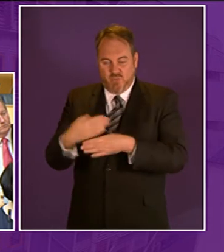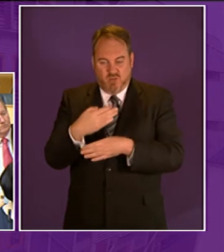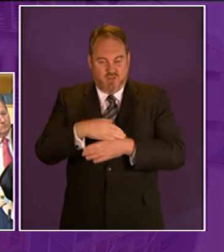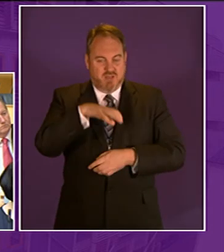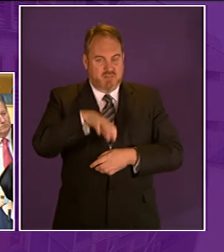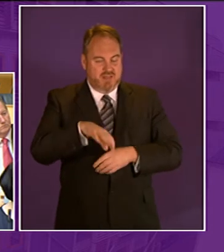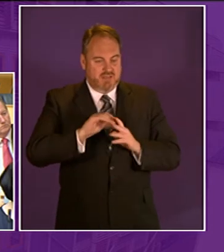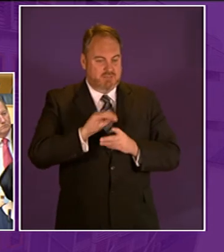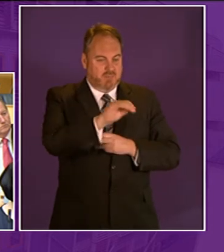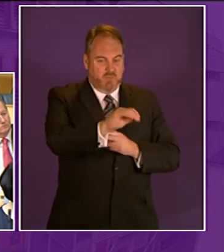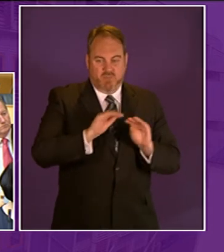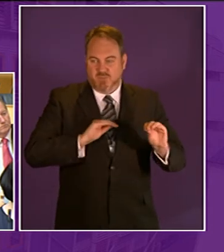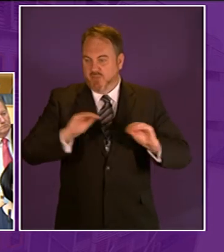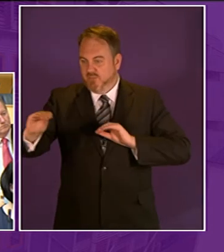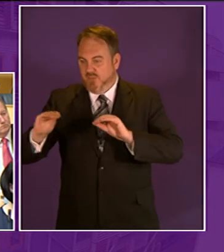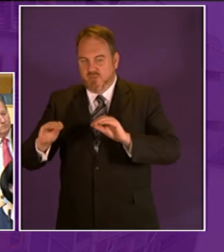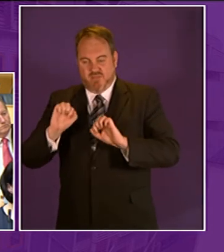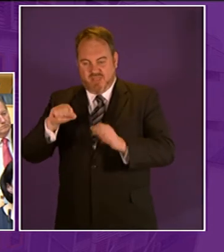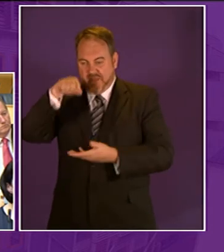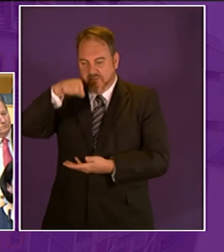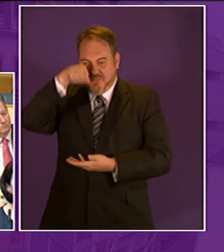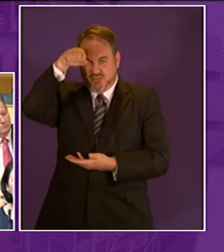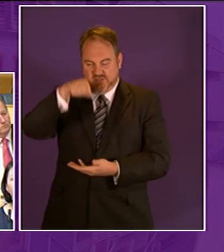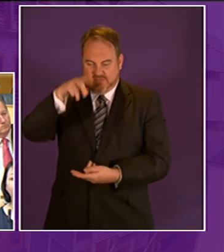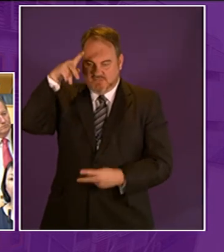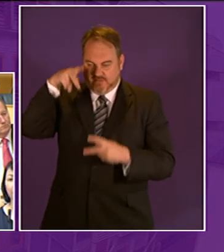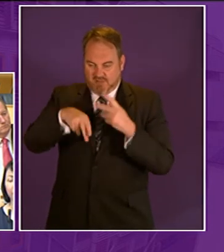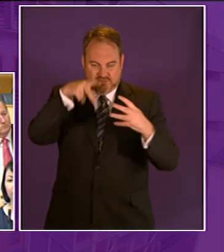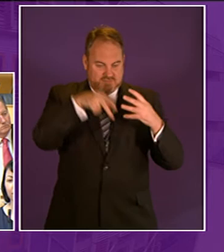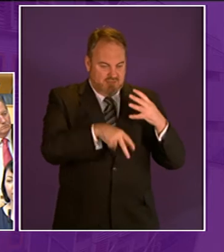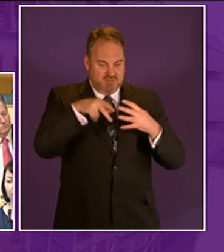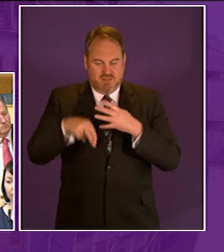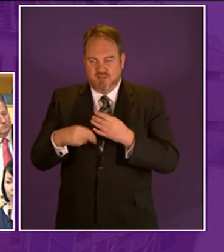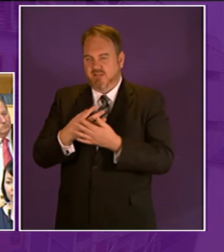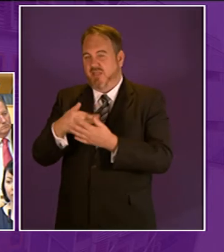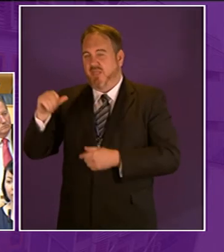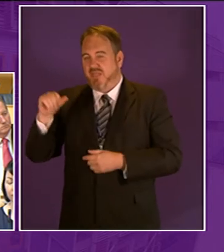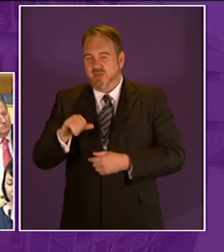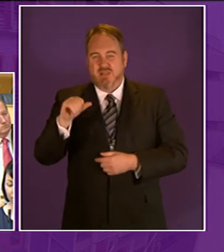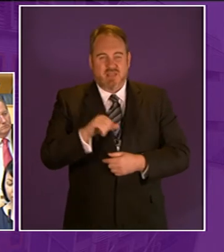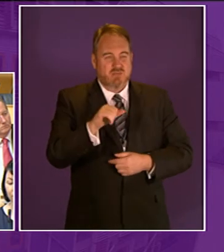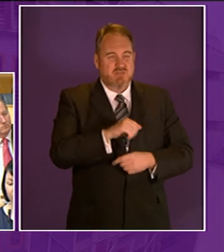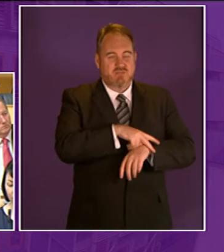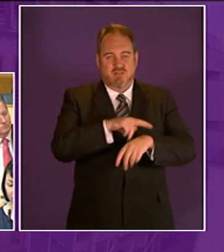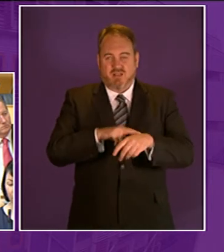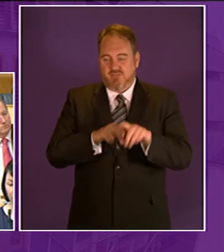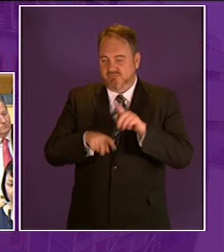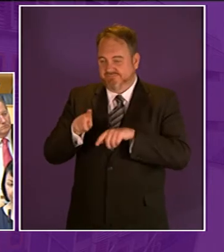regions and budgets slashed, and thousands of their colleagues and 150,000 of their students